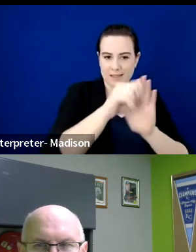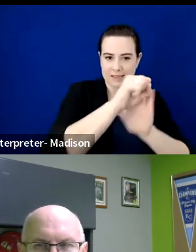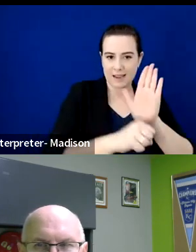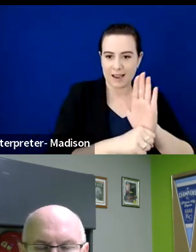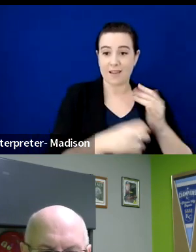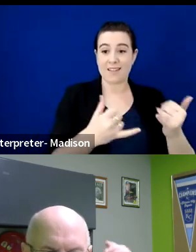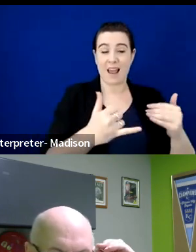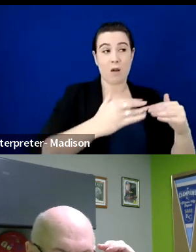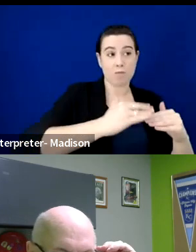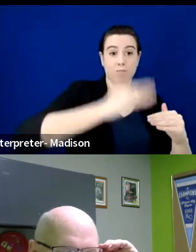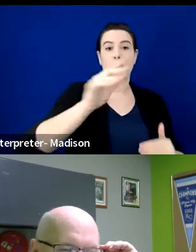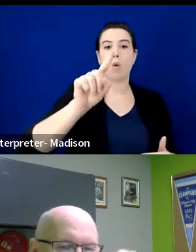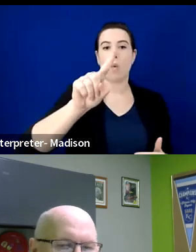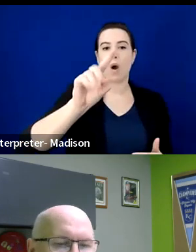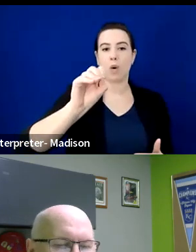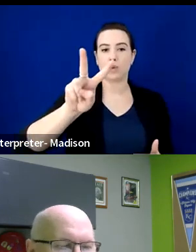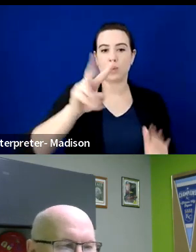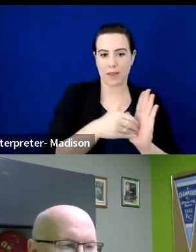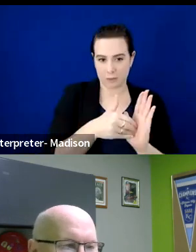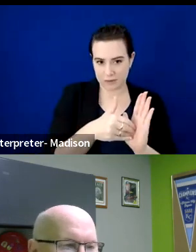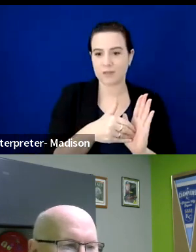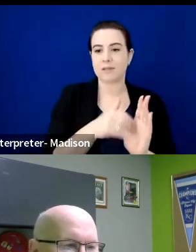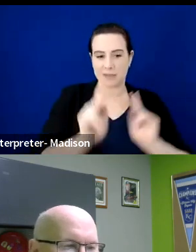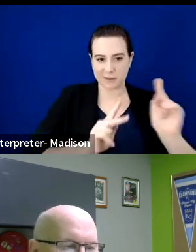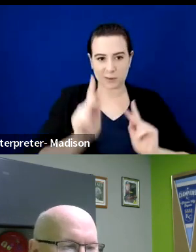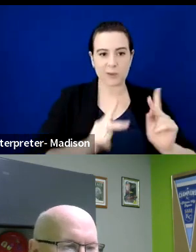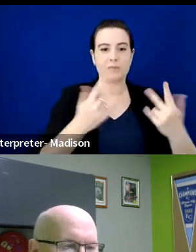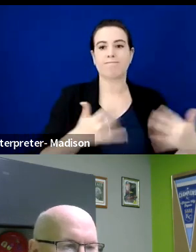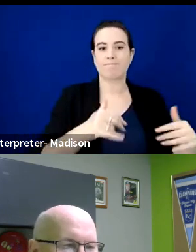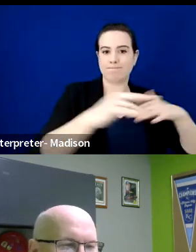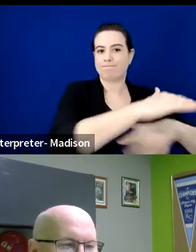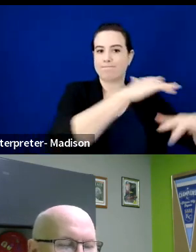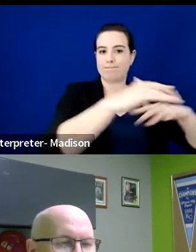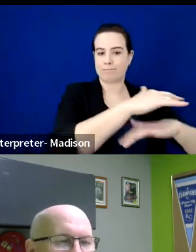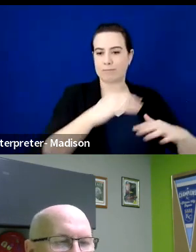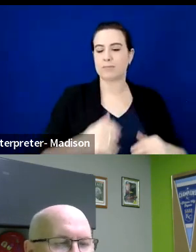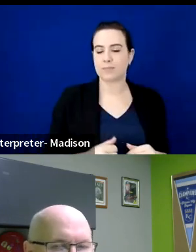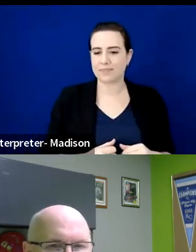And then we have Franklin County, which has become a bedroom county for the St. Louis metropolitan area. One of the fastest growing area in the state.